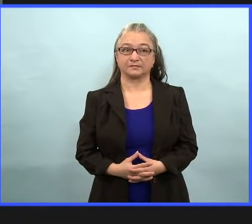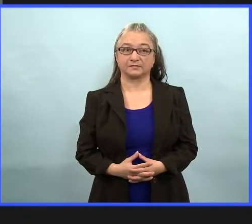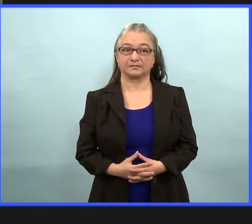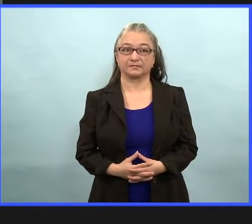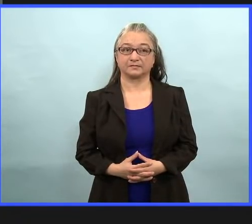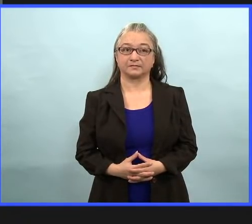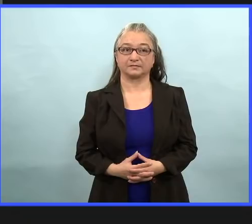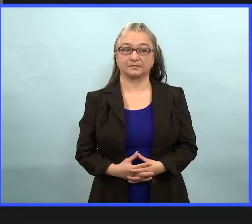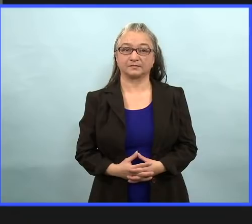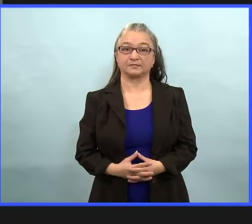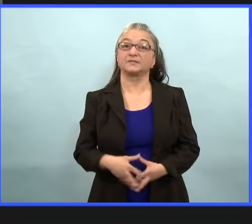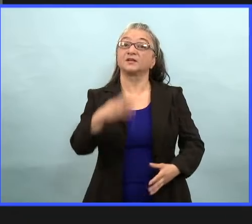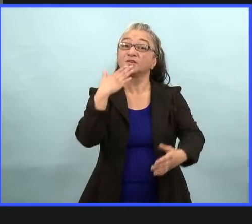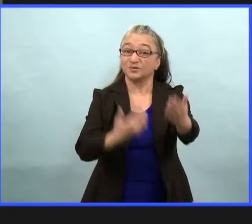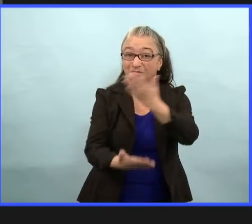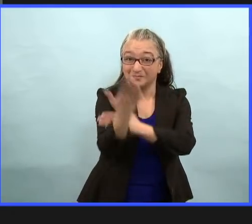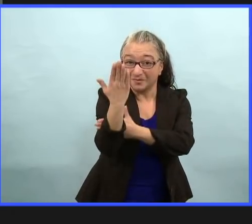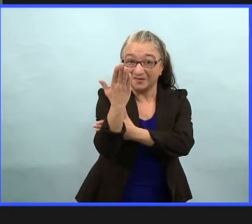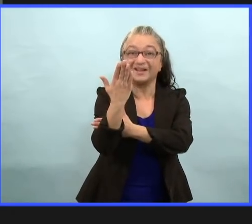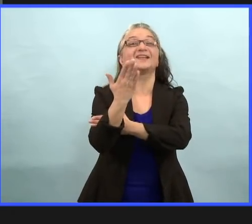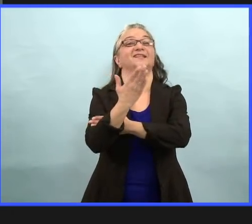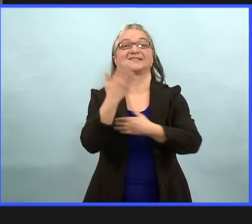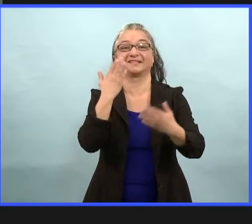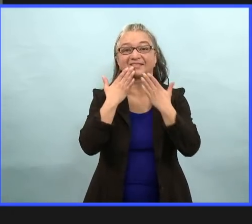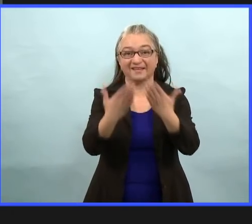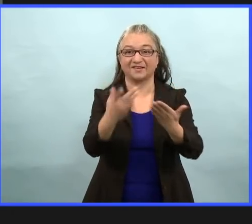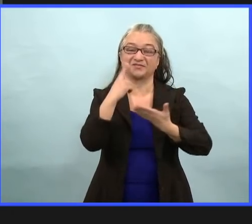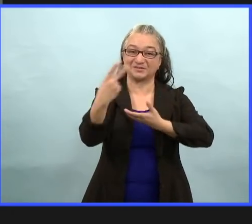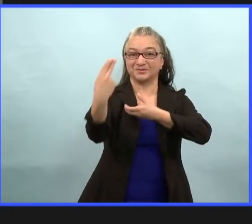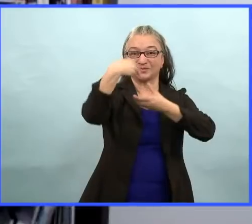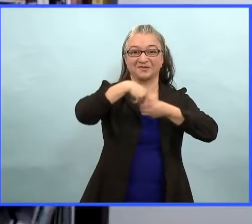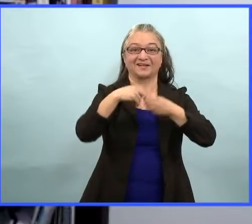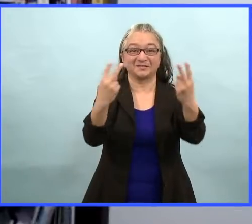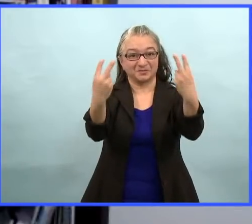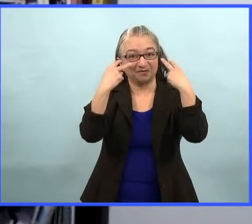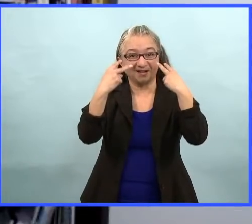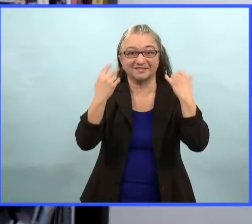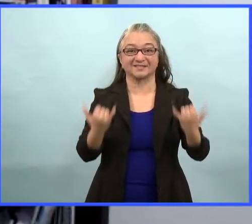good morning everyone uh thank you so much for being with us today i'm dr josh reimer the medical